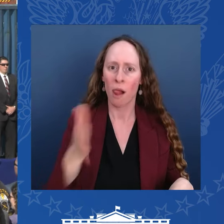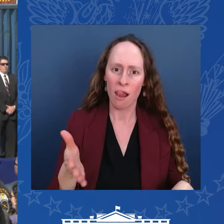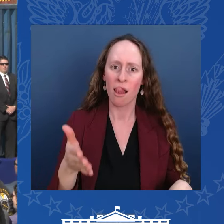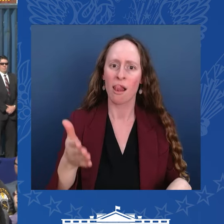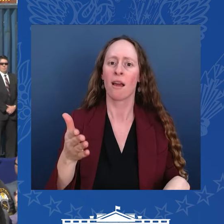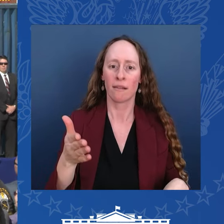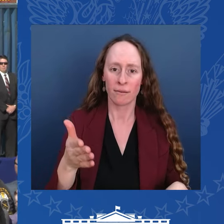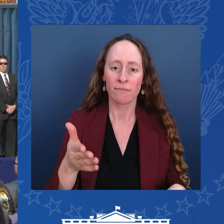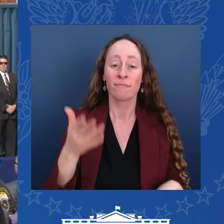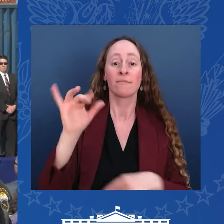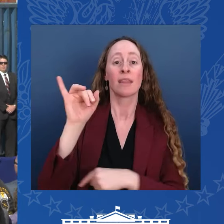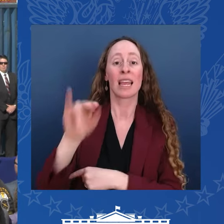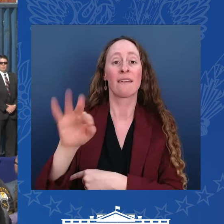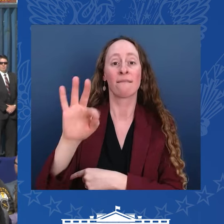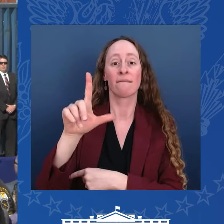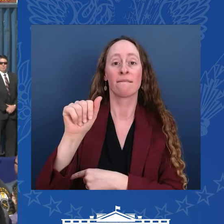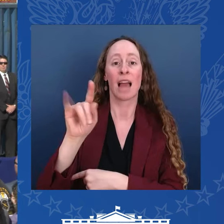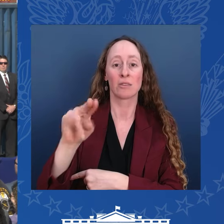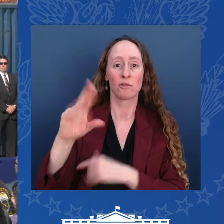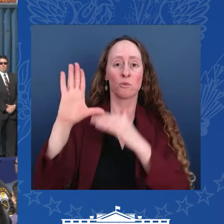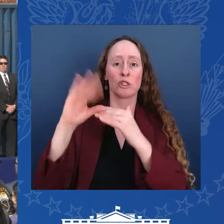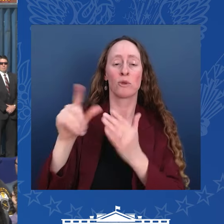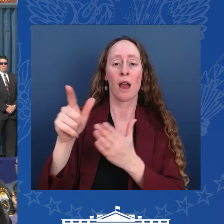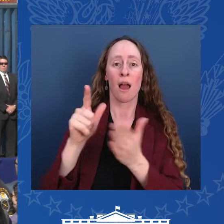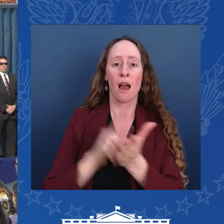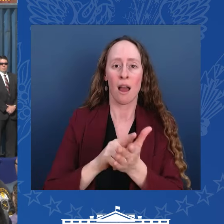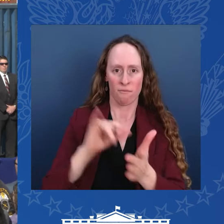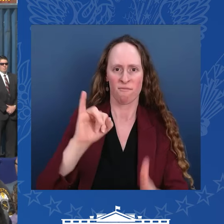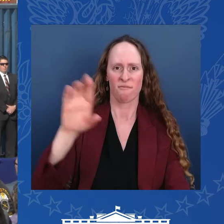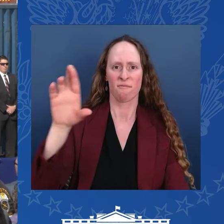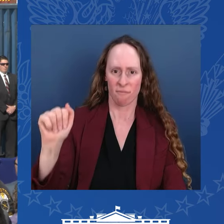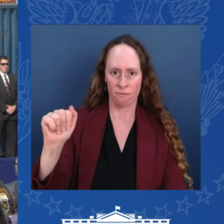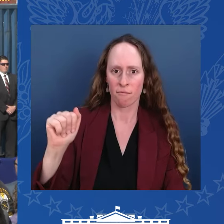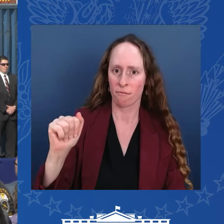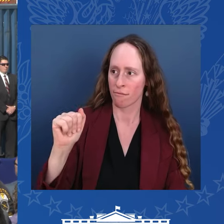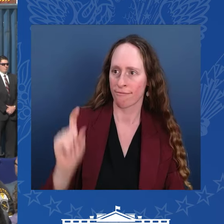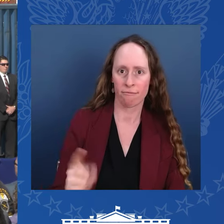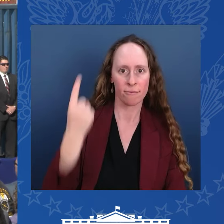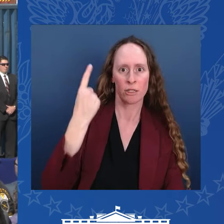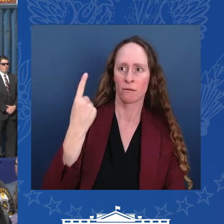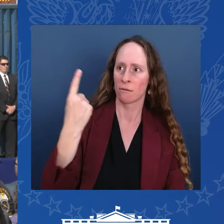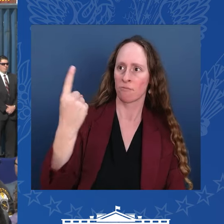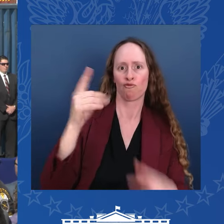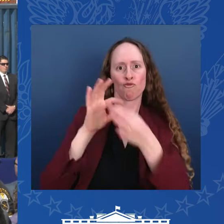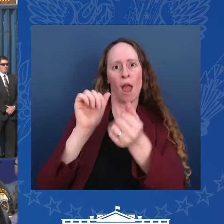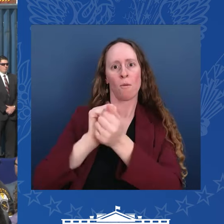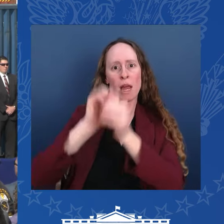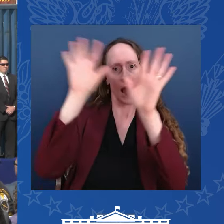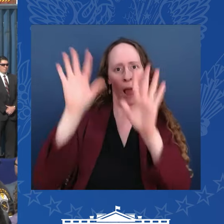Which is the way my predecessor said, by the way, he'd repeal if elected. Folks, a lot at stake here.